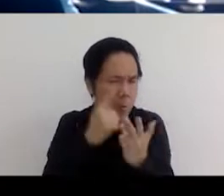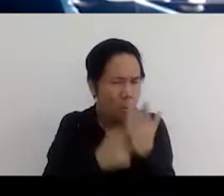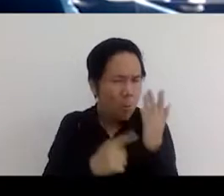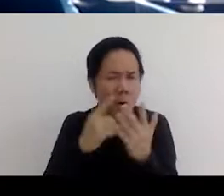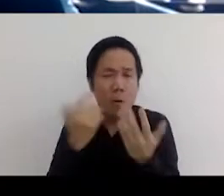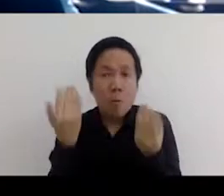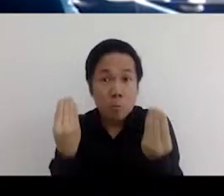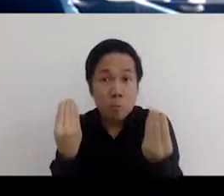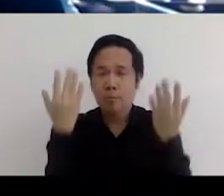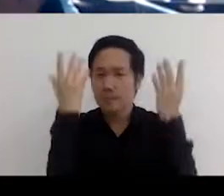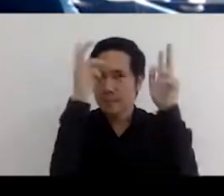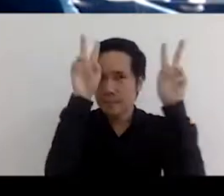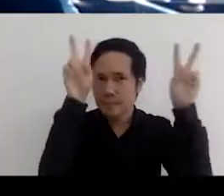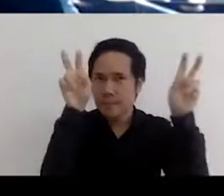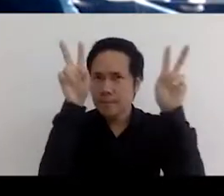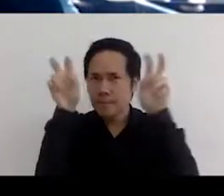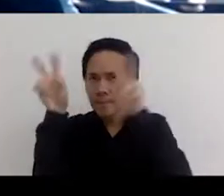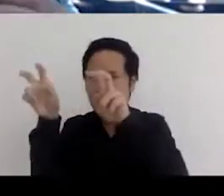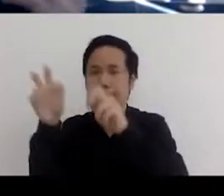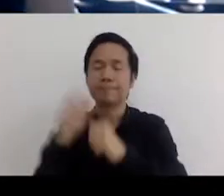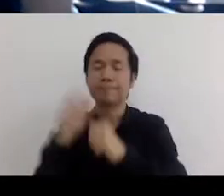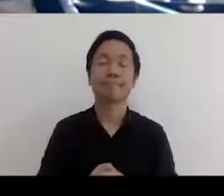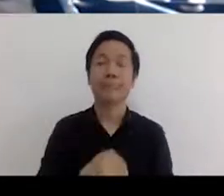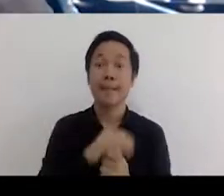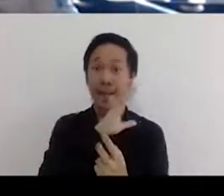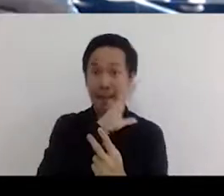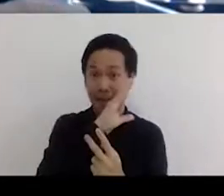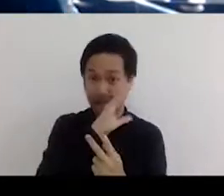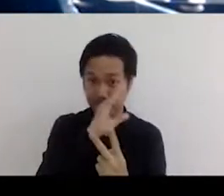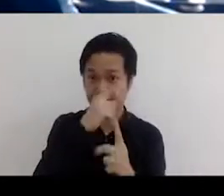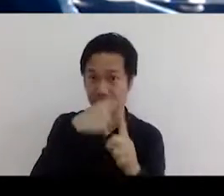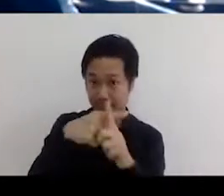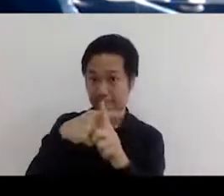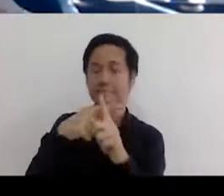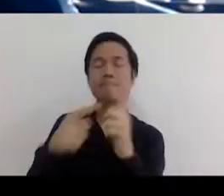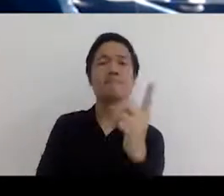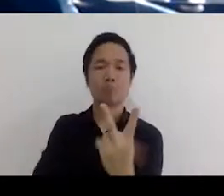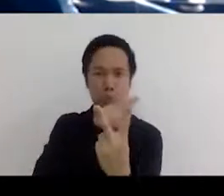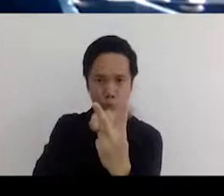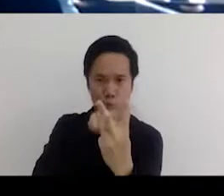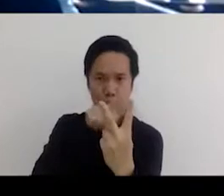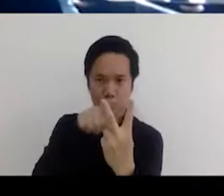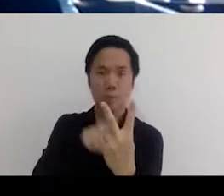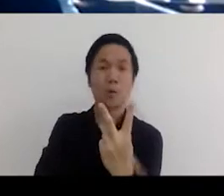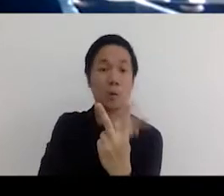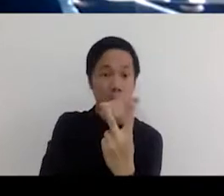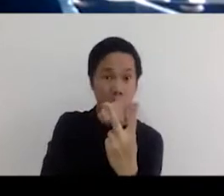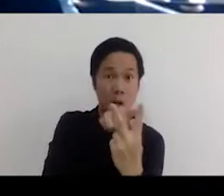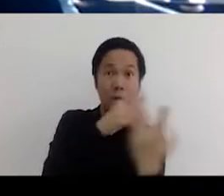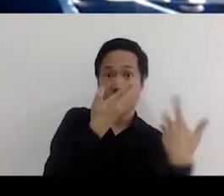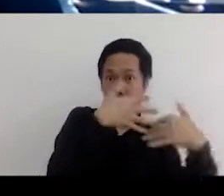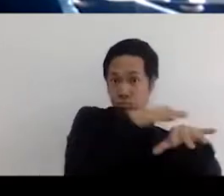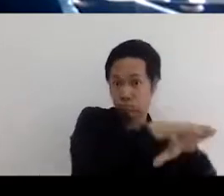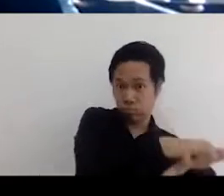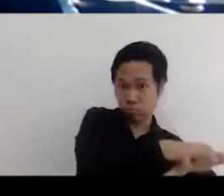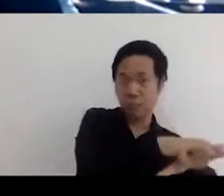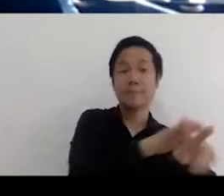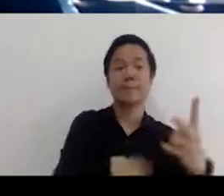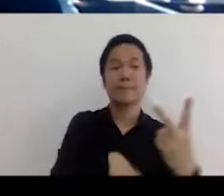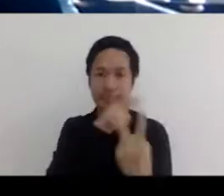Mainstreaming is essential to change the mentality to slowly impact on policy, while a targeted approach